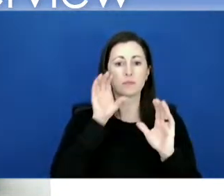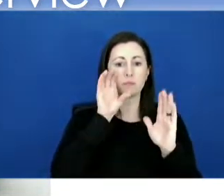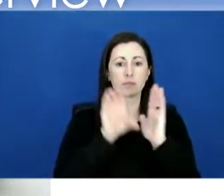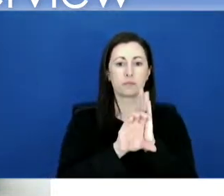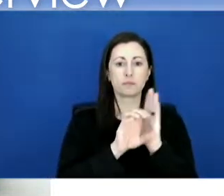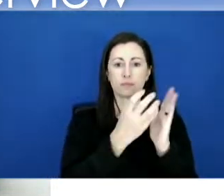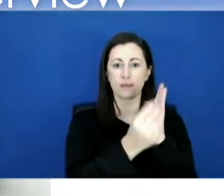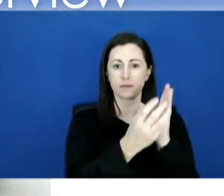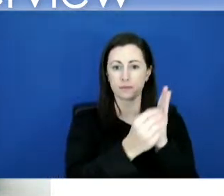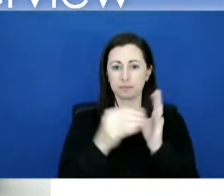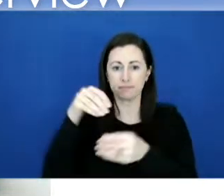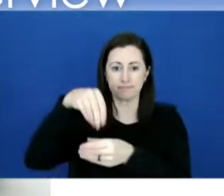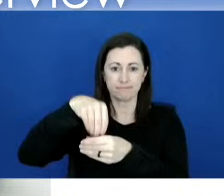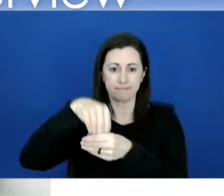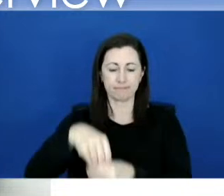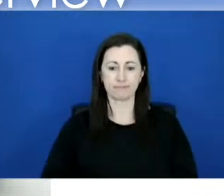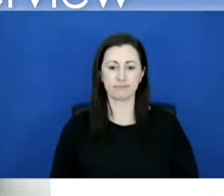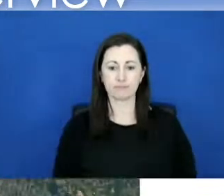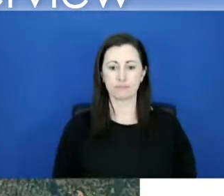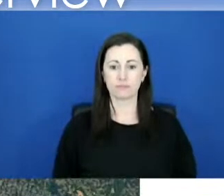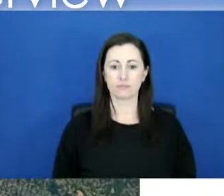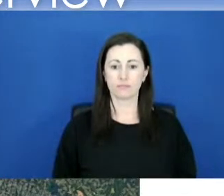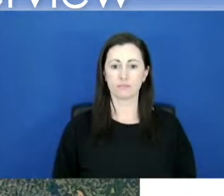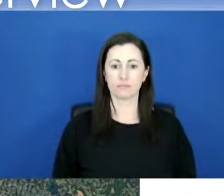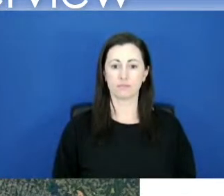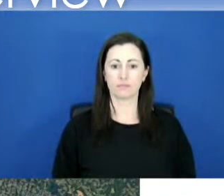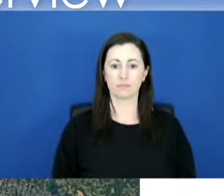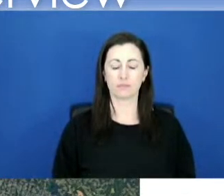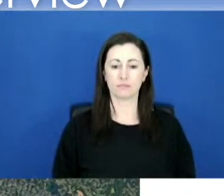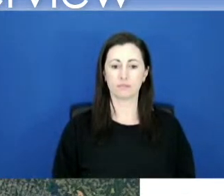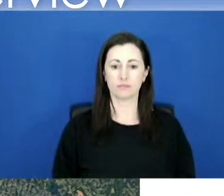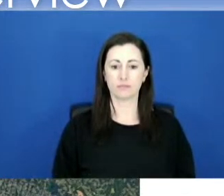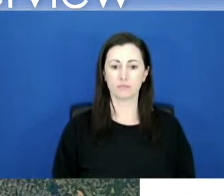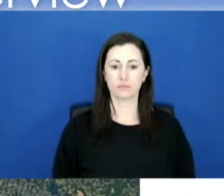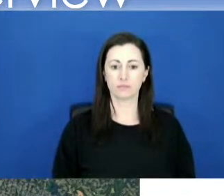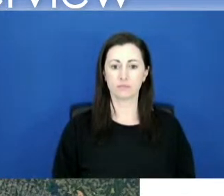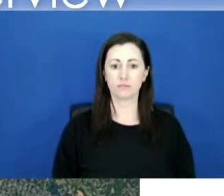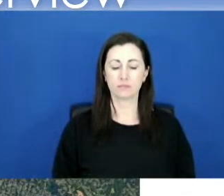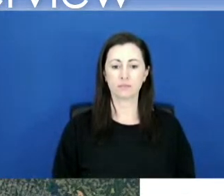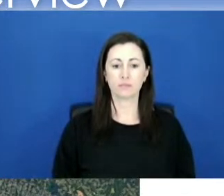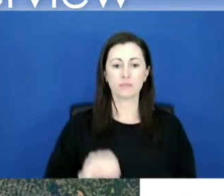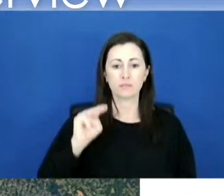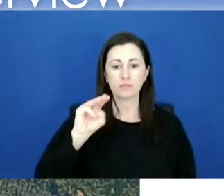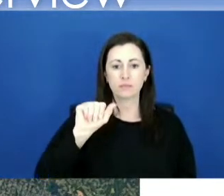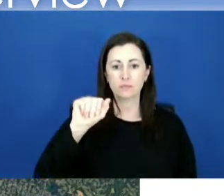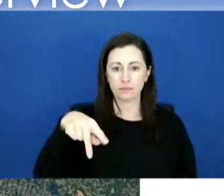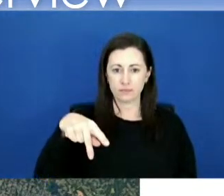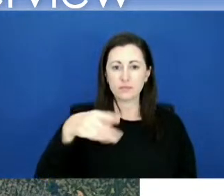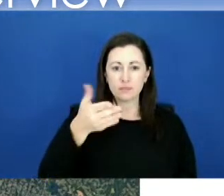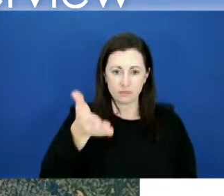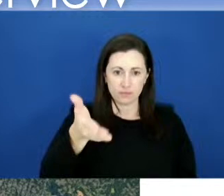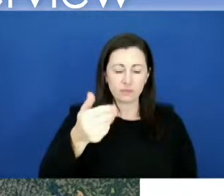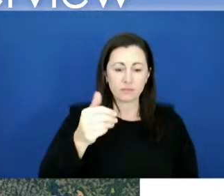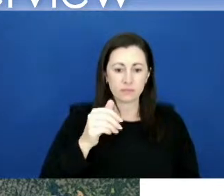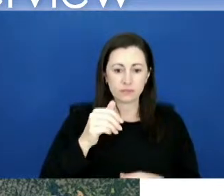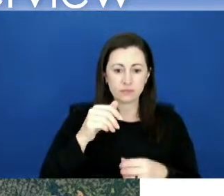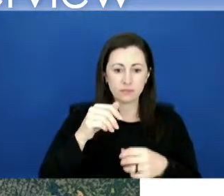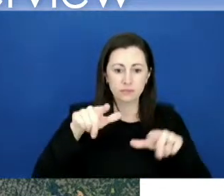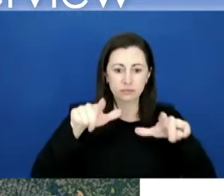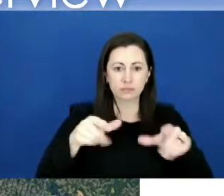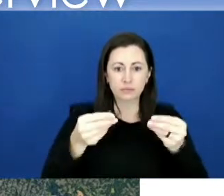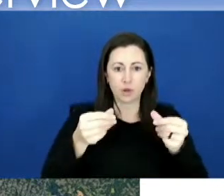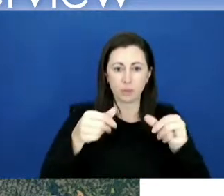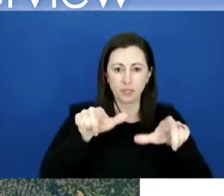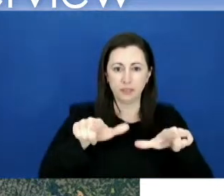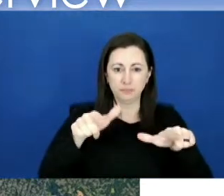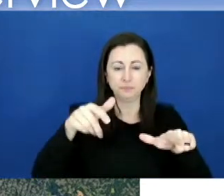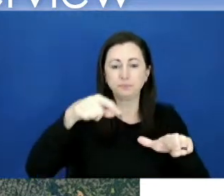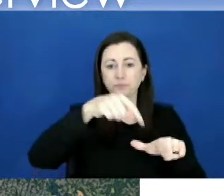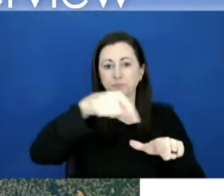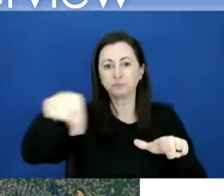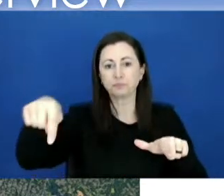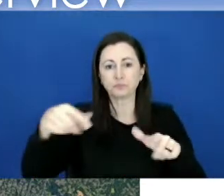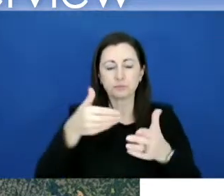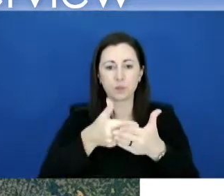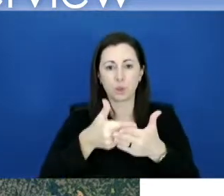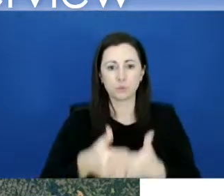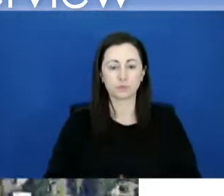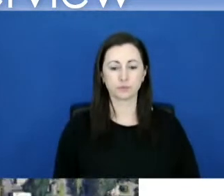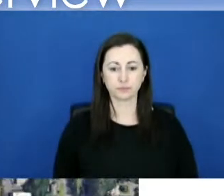PROPERTIES.